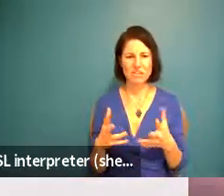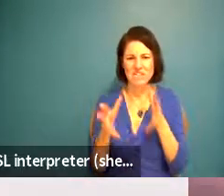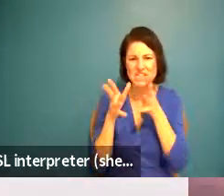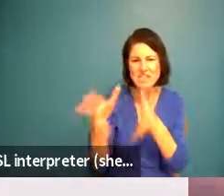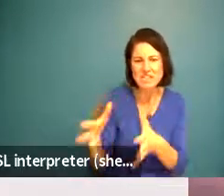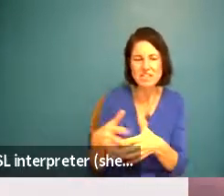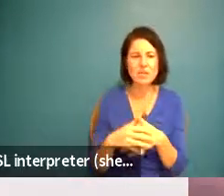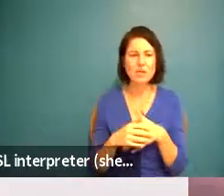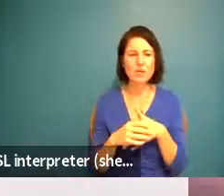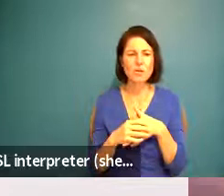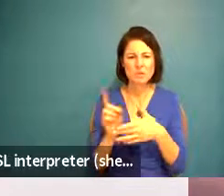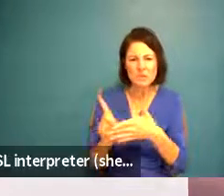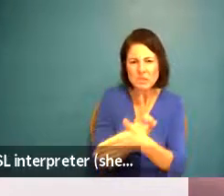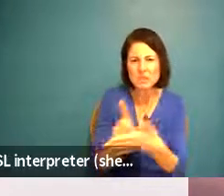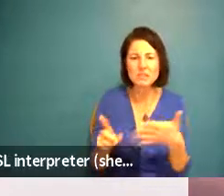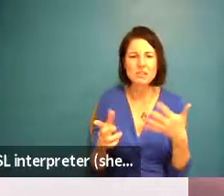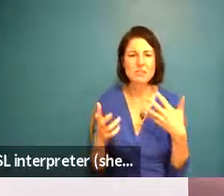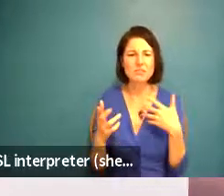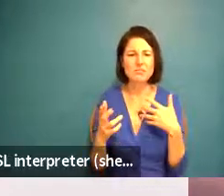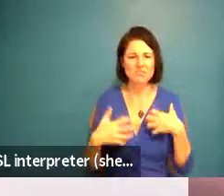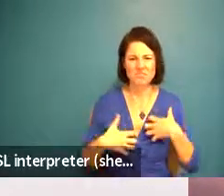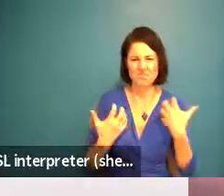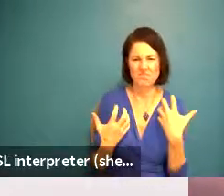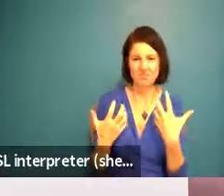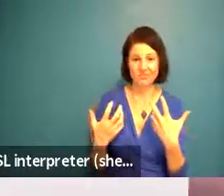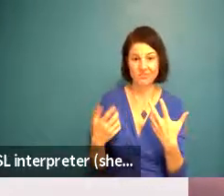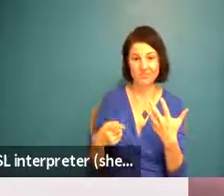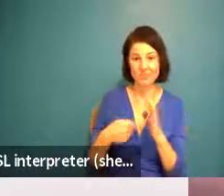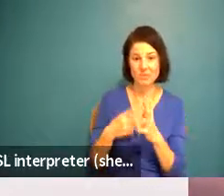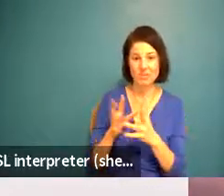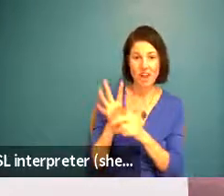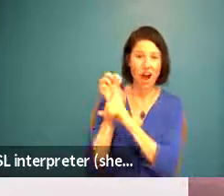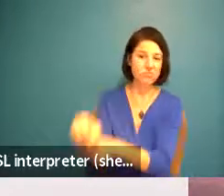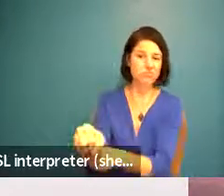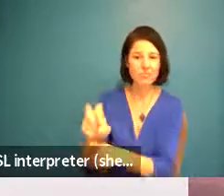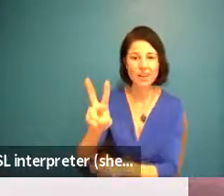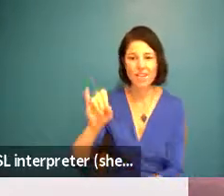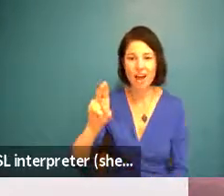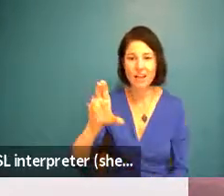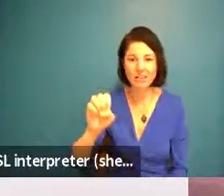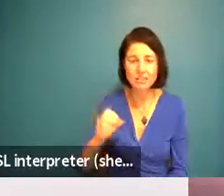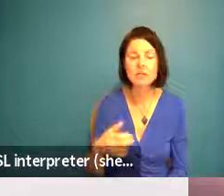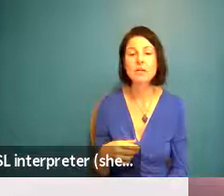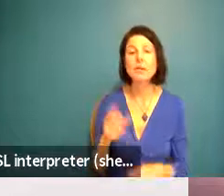even violence sometimes that is perpetuated against people who are trans, or people who appear to be trans who might not even